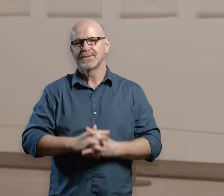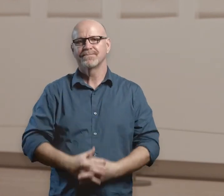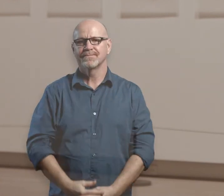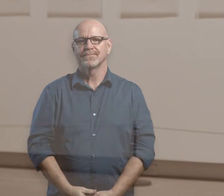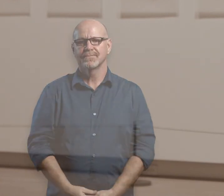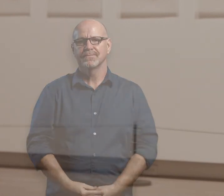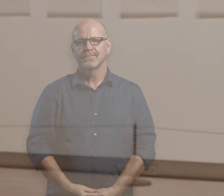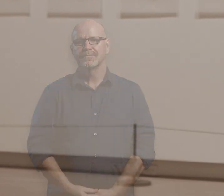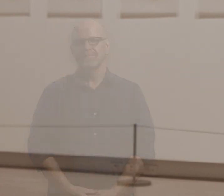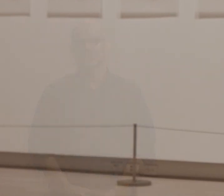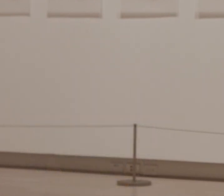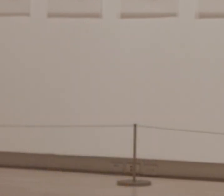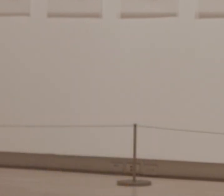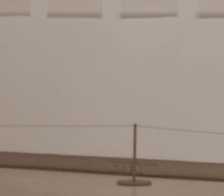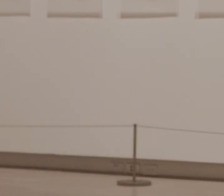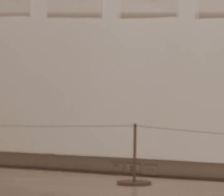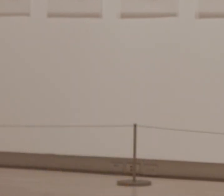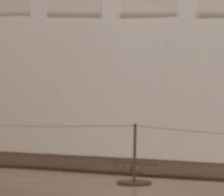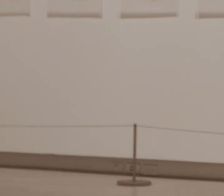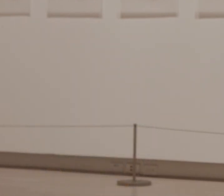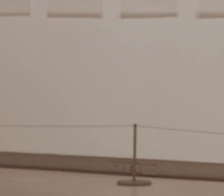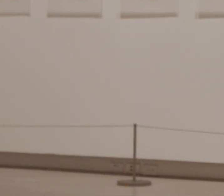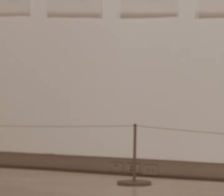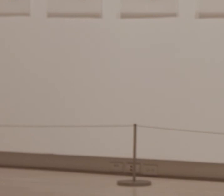a richer arts ecology.